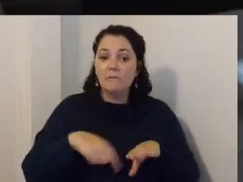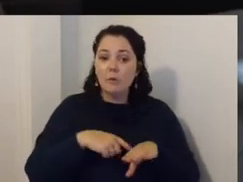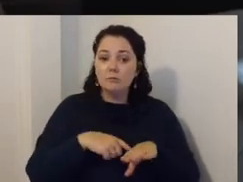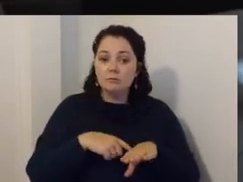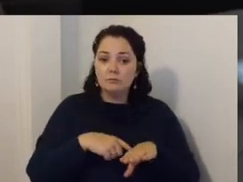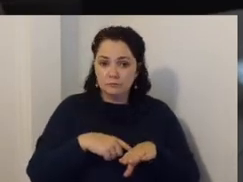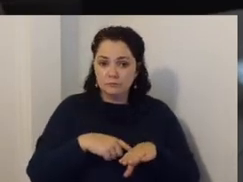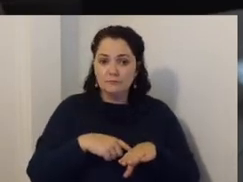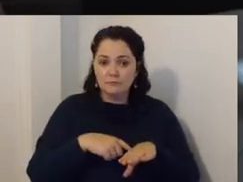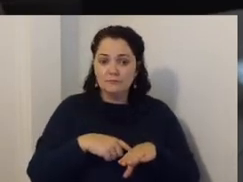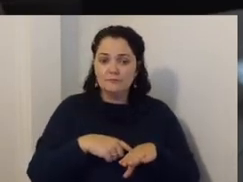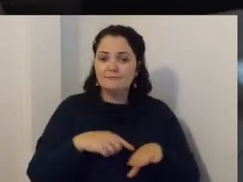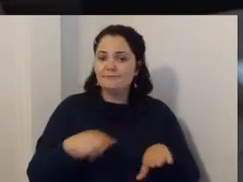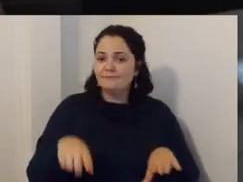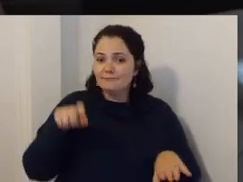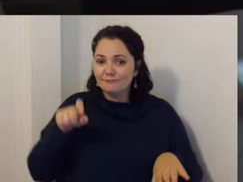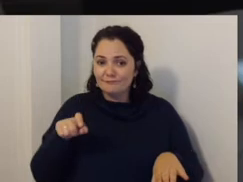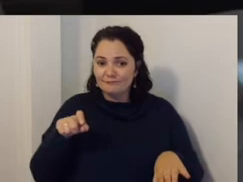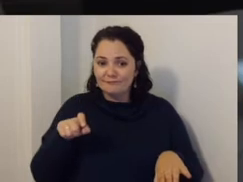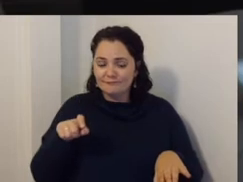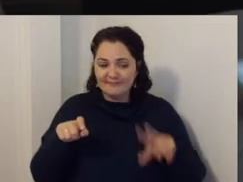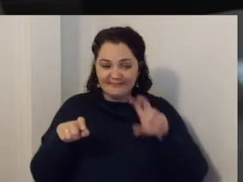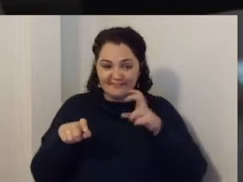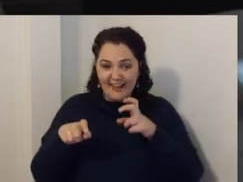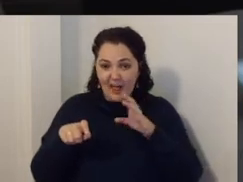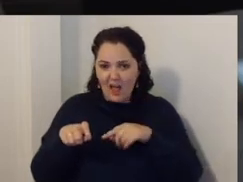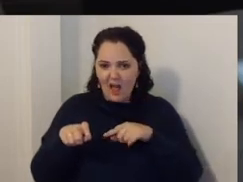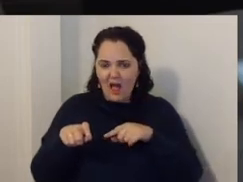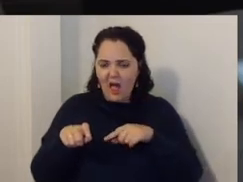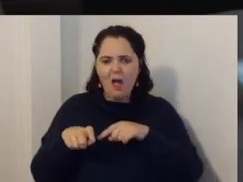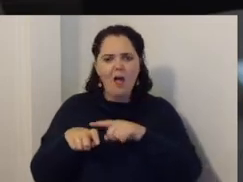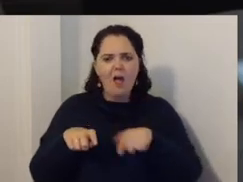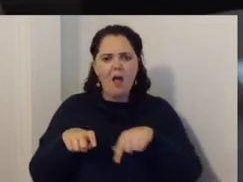out of the darkness and into the light beautifully and then up his torso how it disappears back into